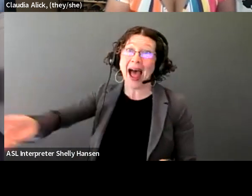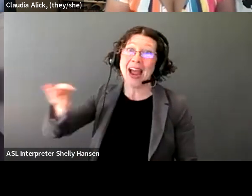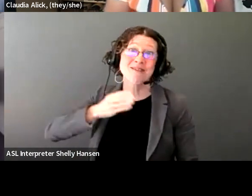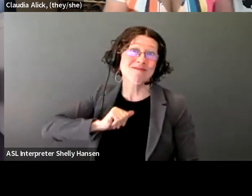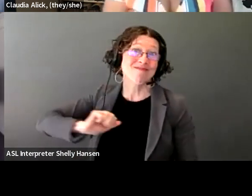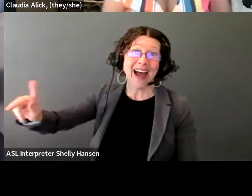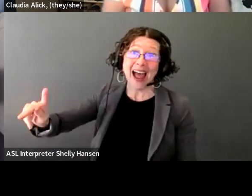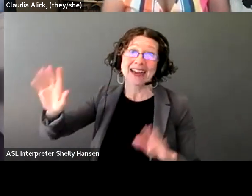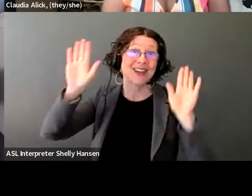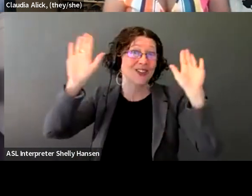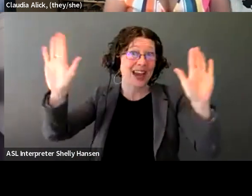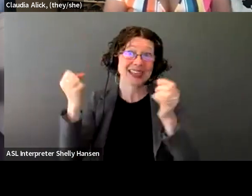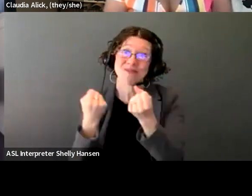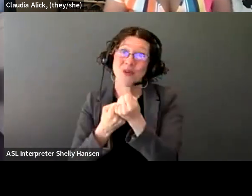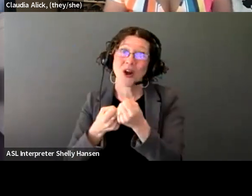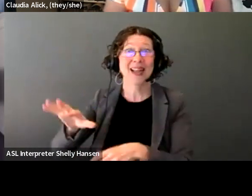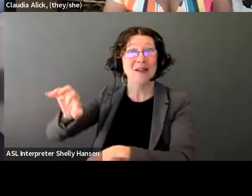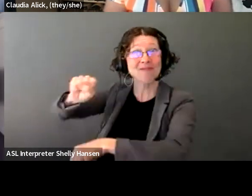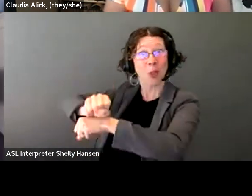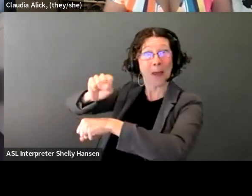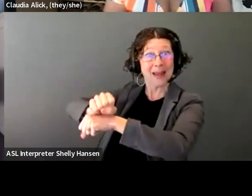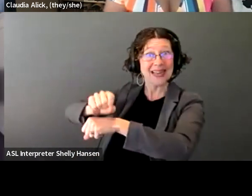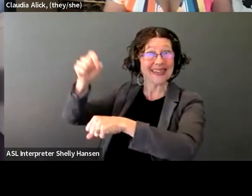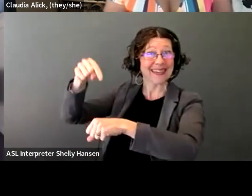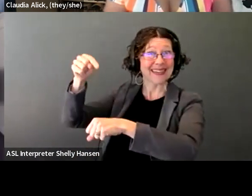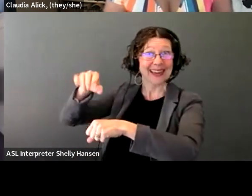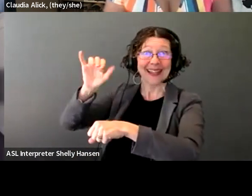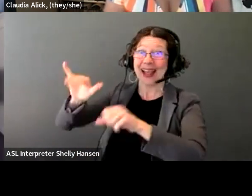Employment is a great support. Amen.